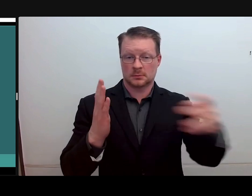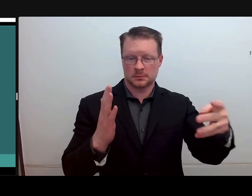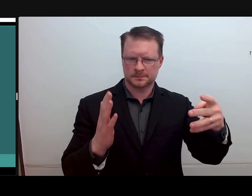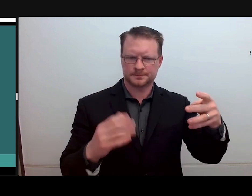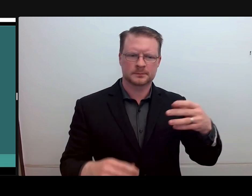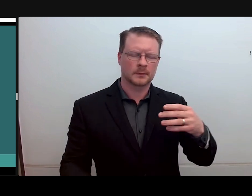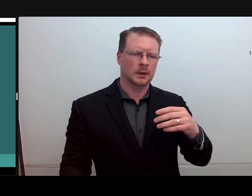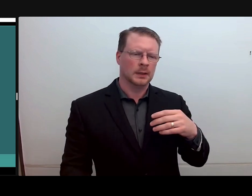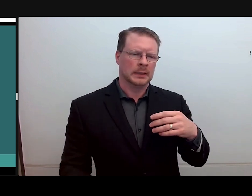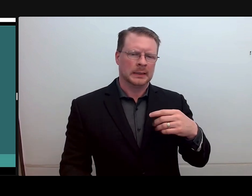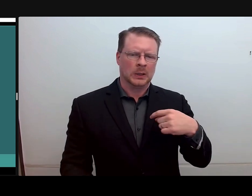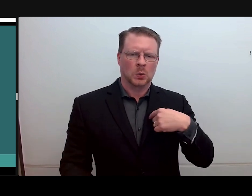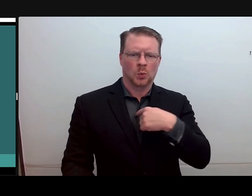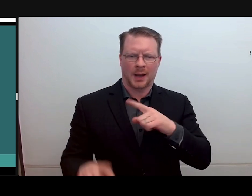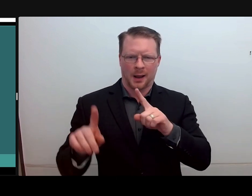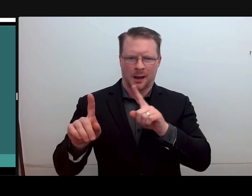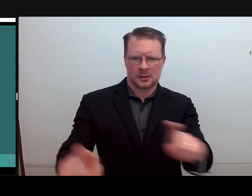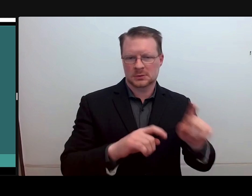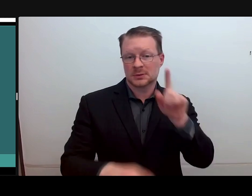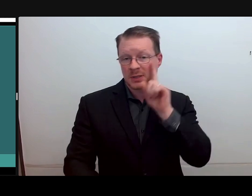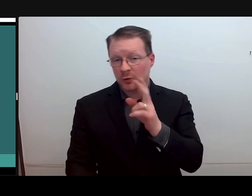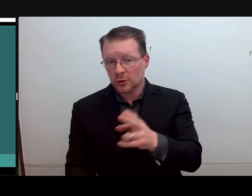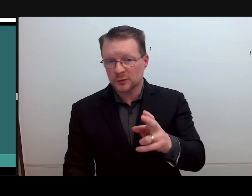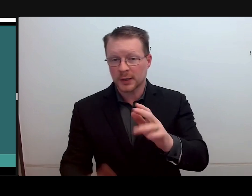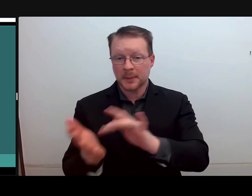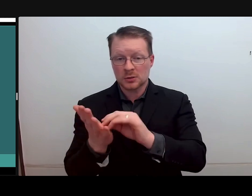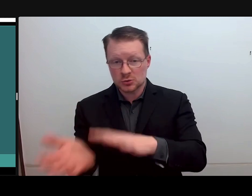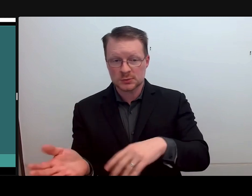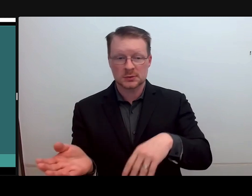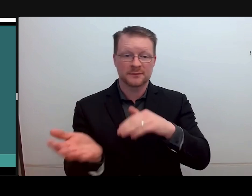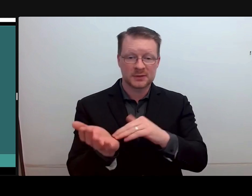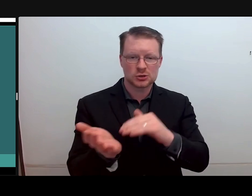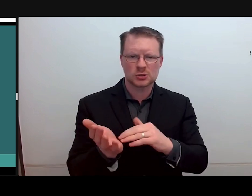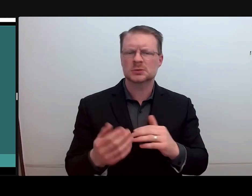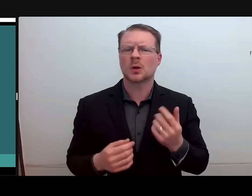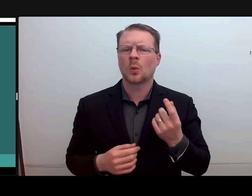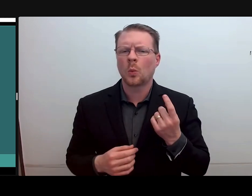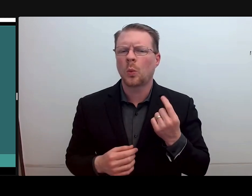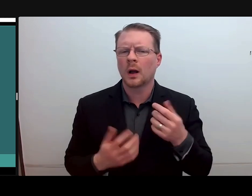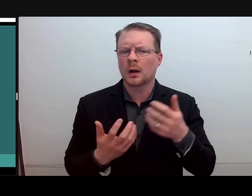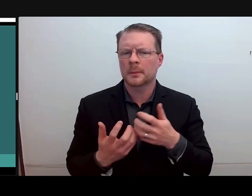In brief, this graph shows that we asked deaf and hard-of-hearing medical students and physicians